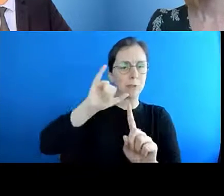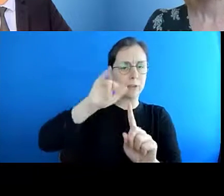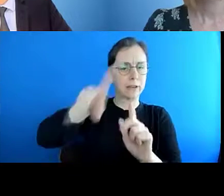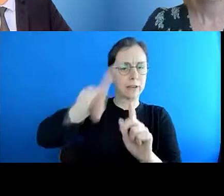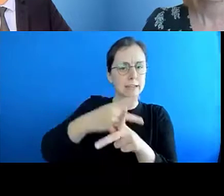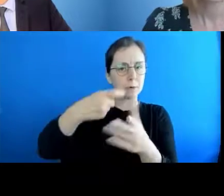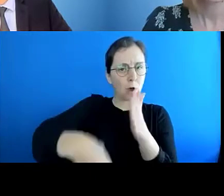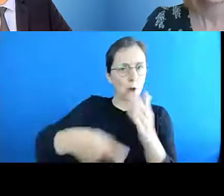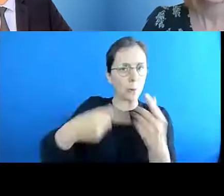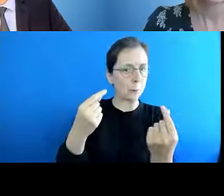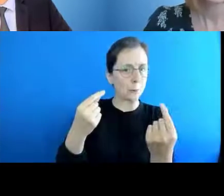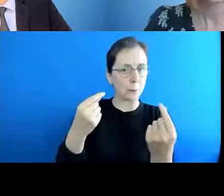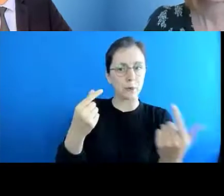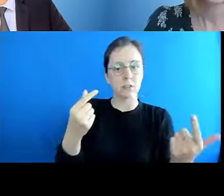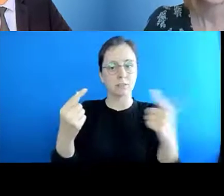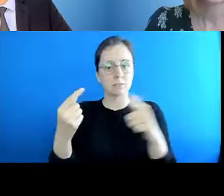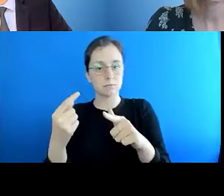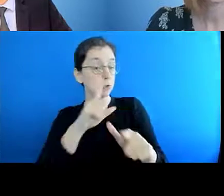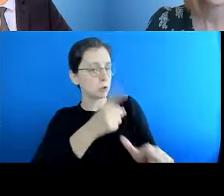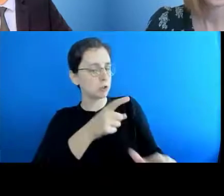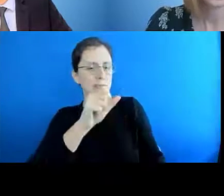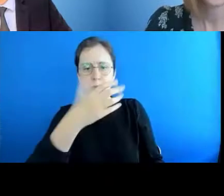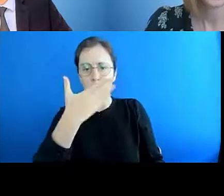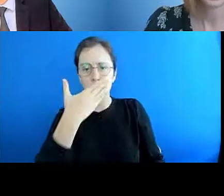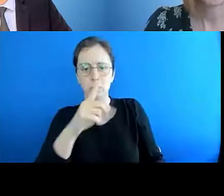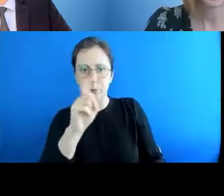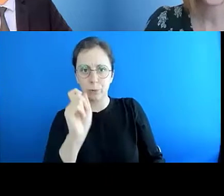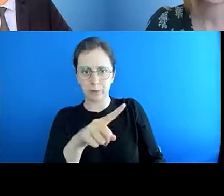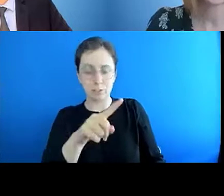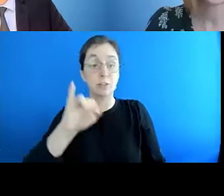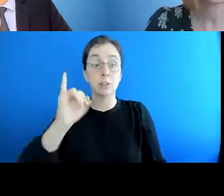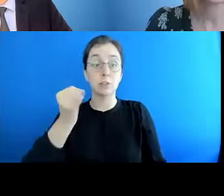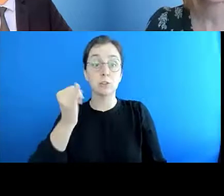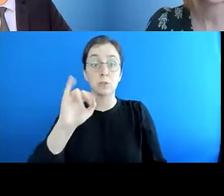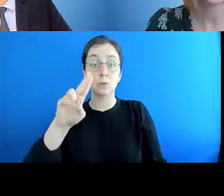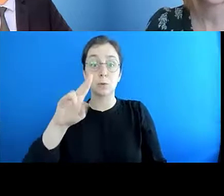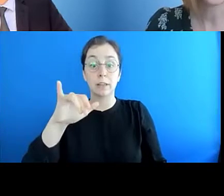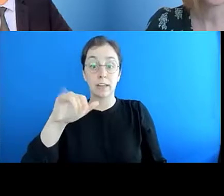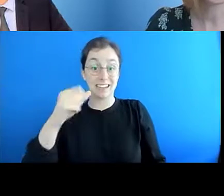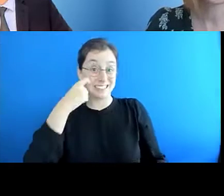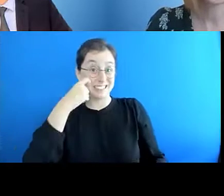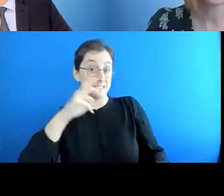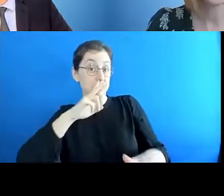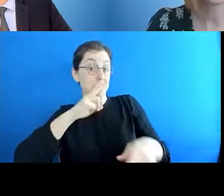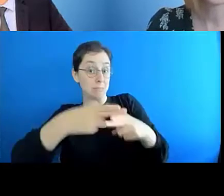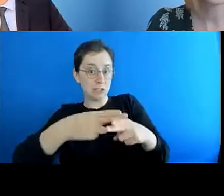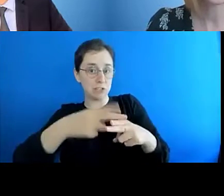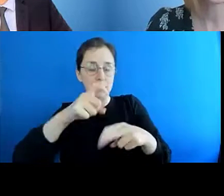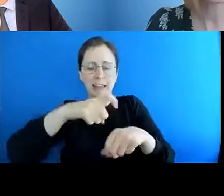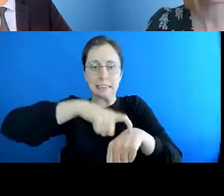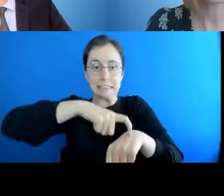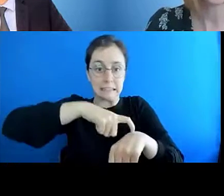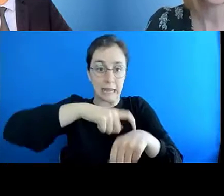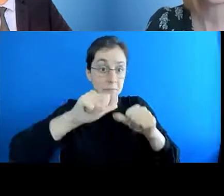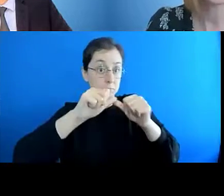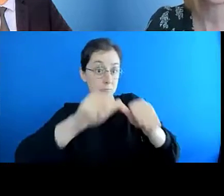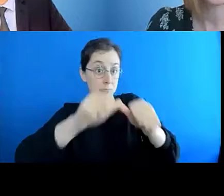Cindy Danielson: Sure, yeah, a good question, and as Julia just mentioned, in terms of what that timing would be, that's really flexible